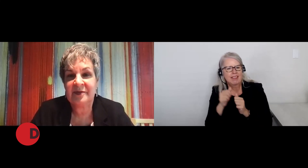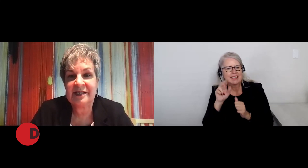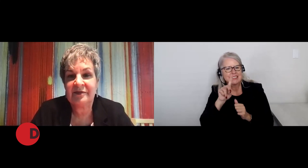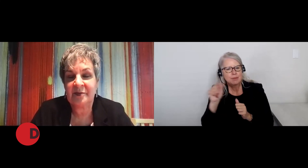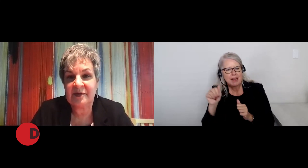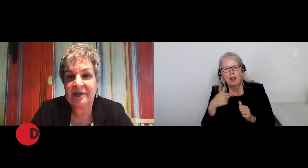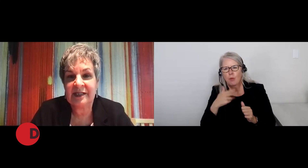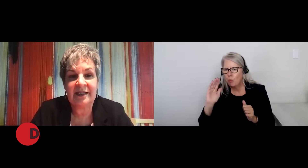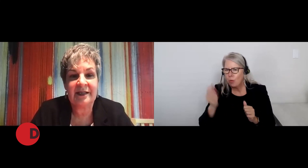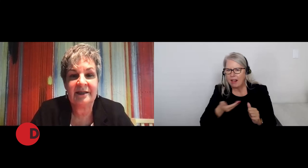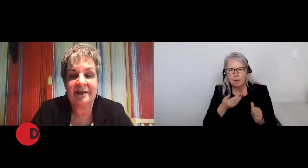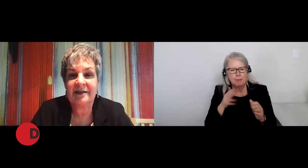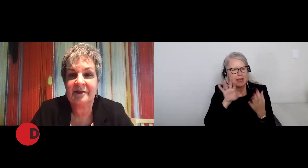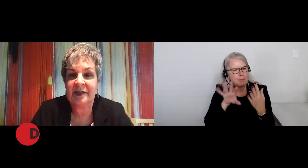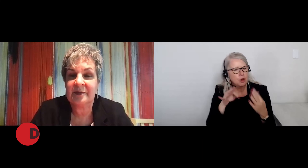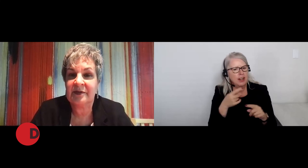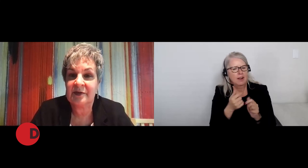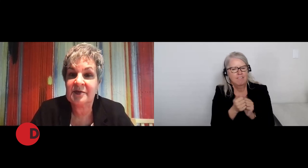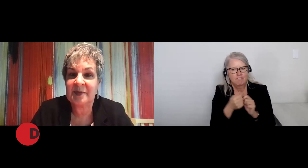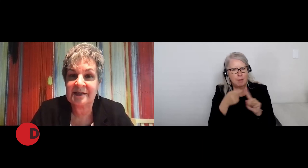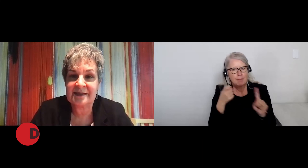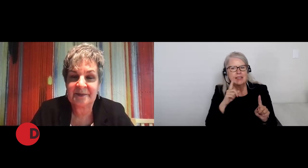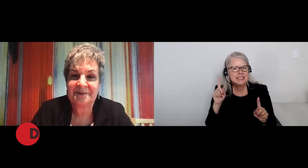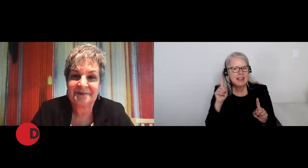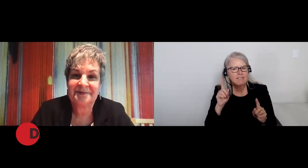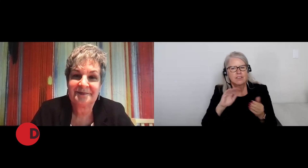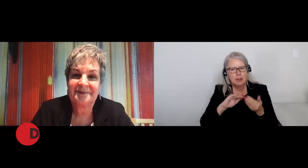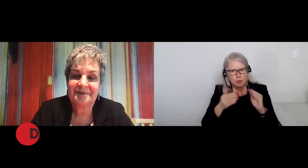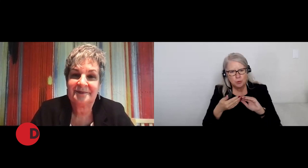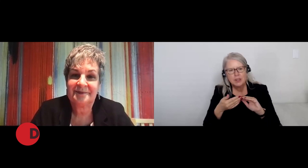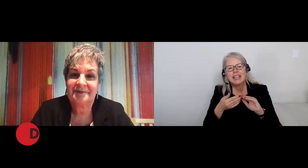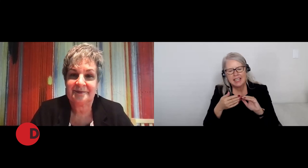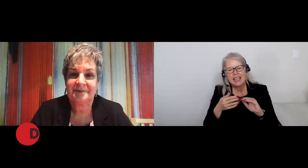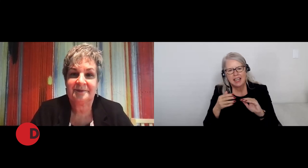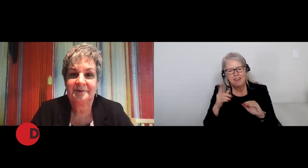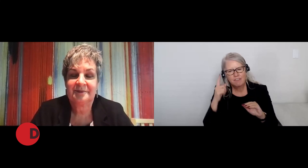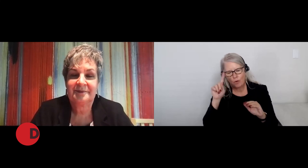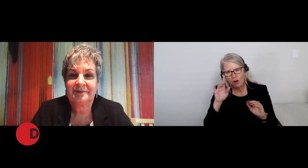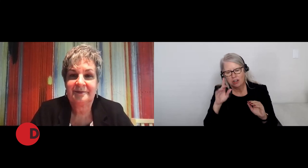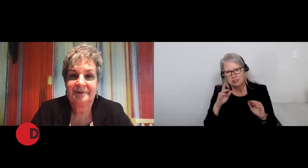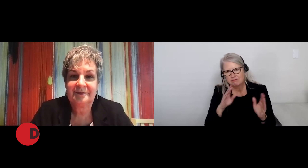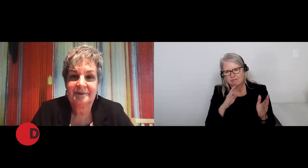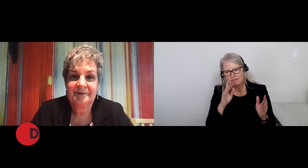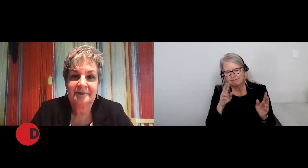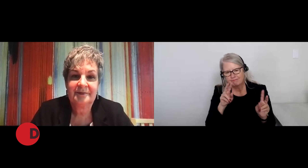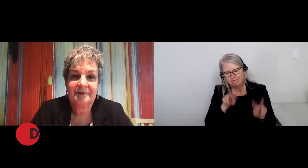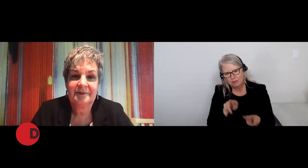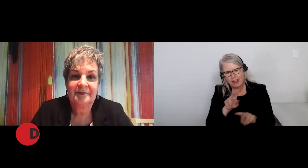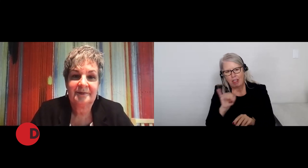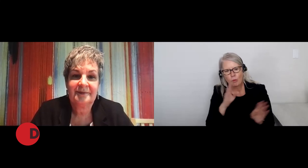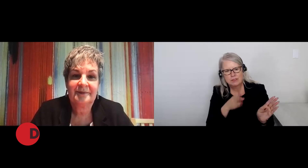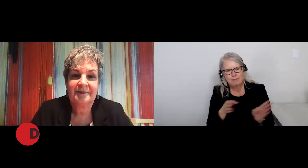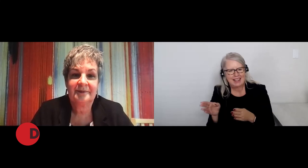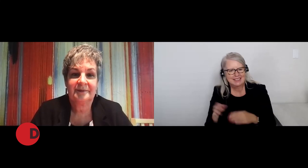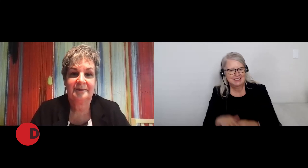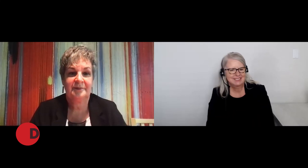with disabilities and welcome inputs from the Deaf community for those plans.